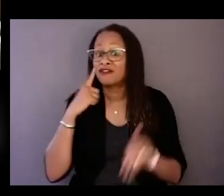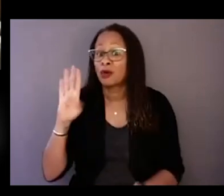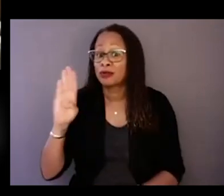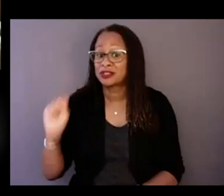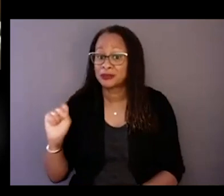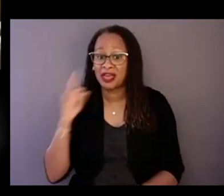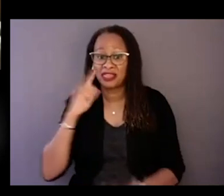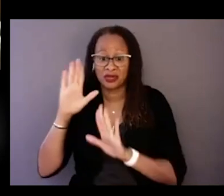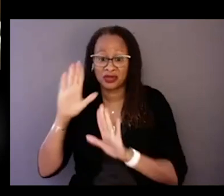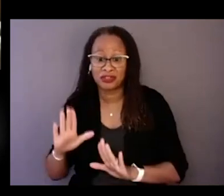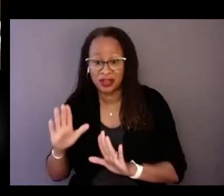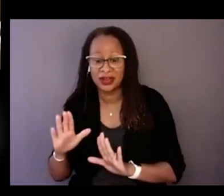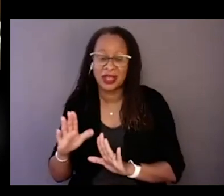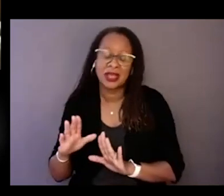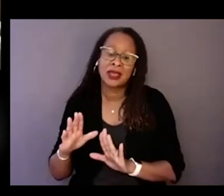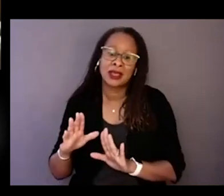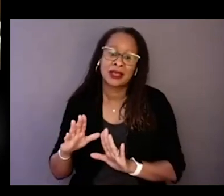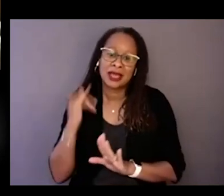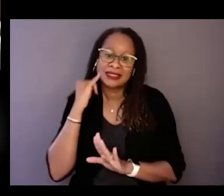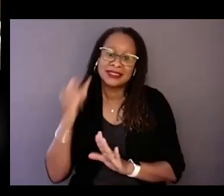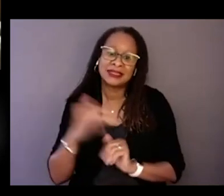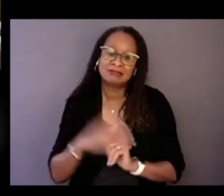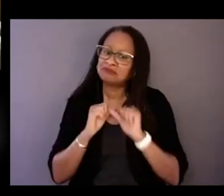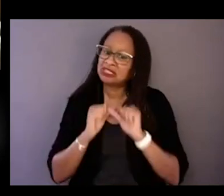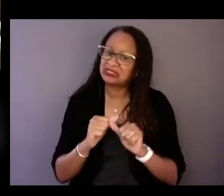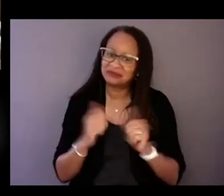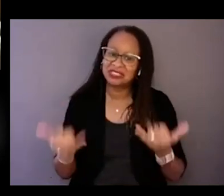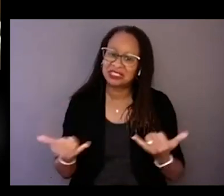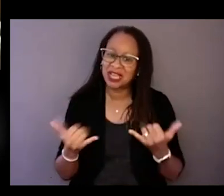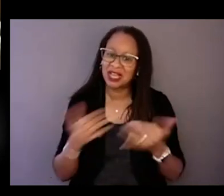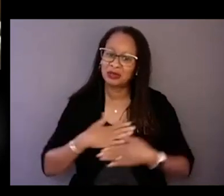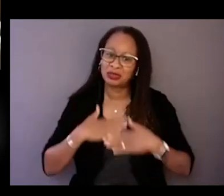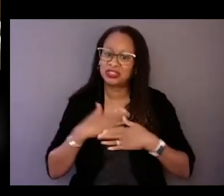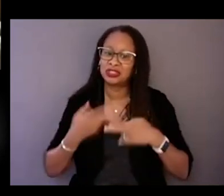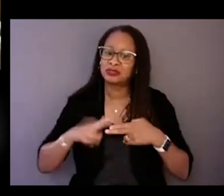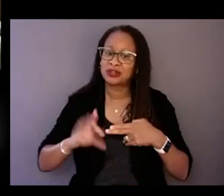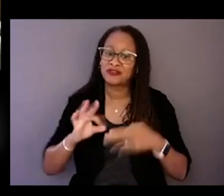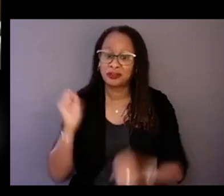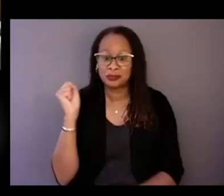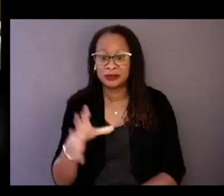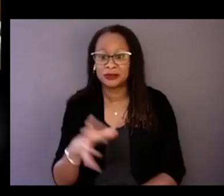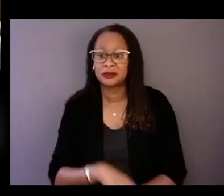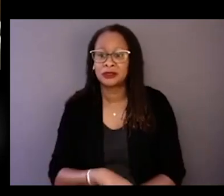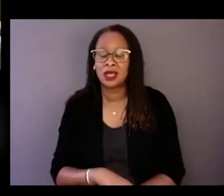and I continued to think it's a great idea. I appreciate the brevity of the pitch. I appreciate the reference to that work